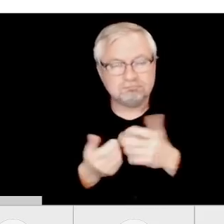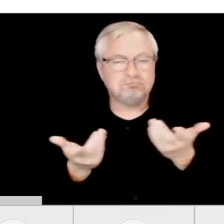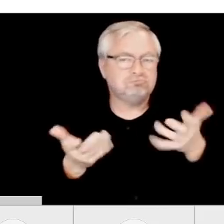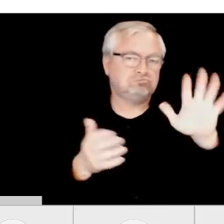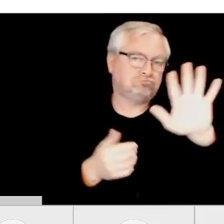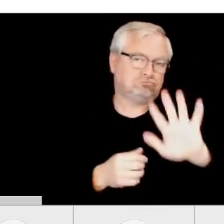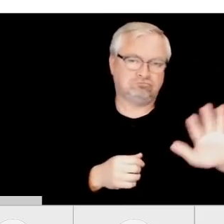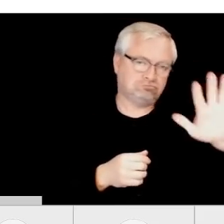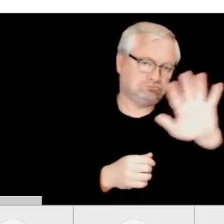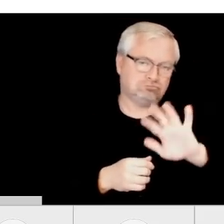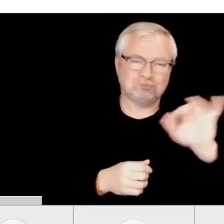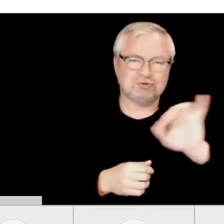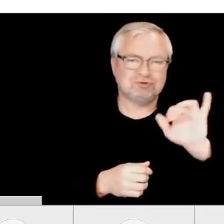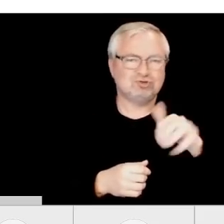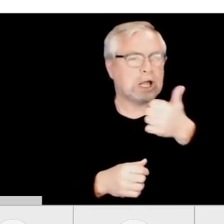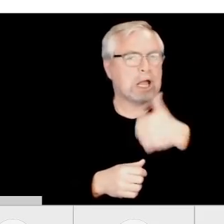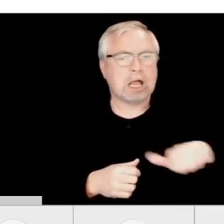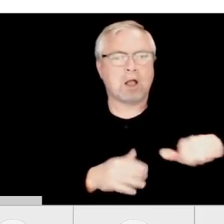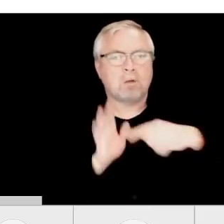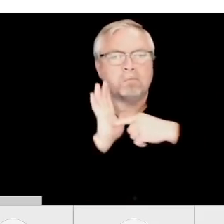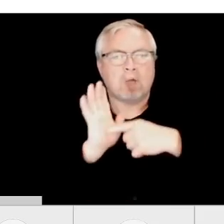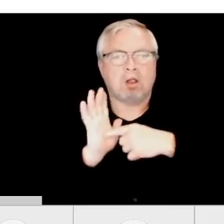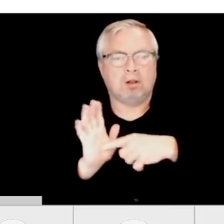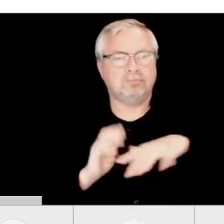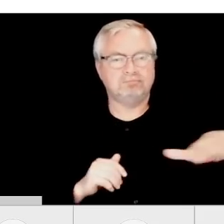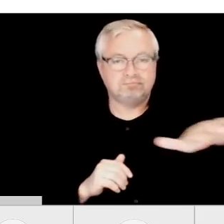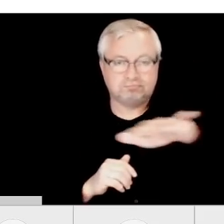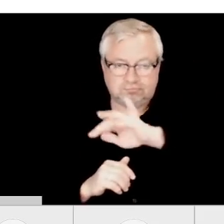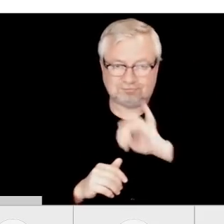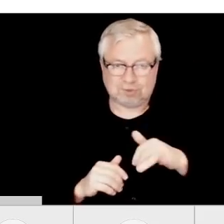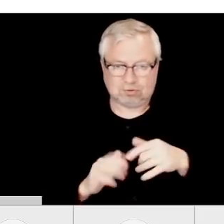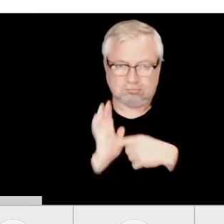models, but it's a way that we can kind of take the general trends.